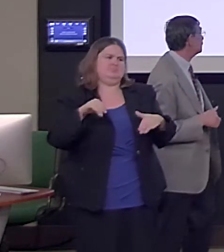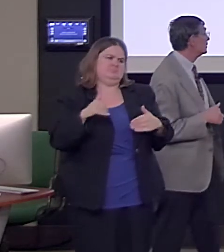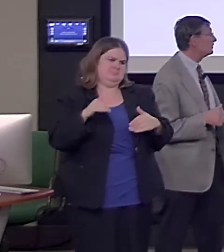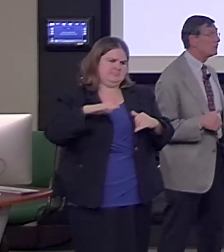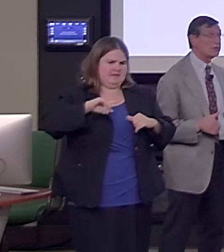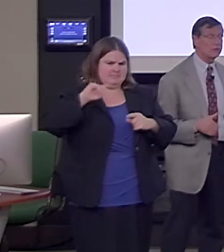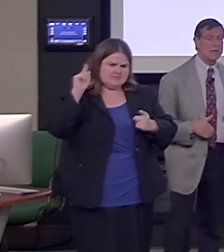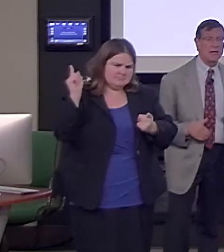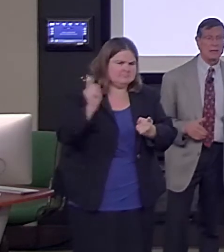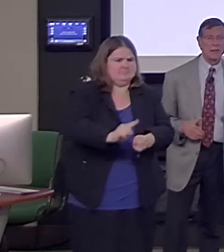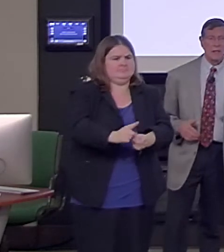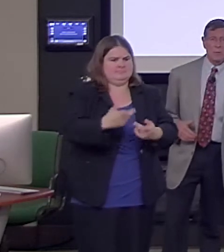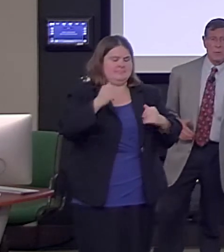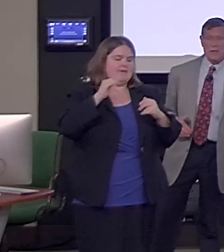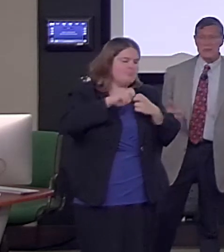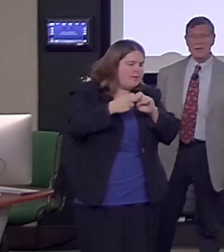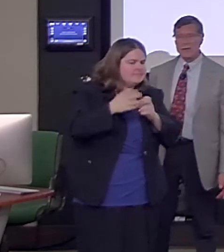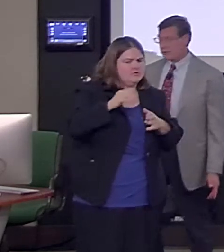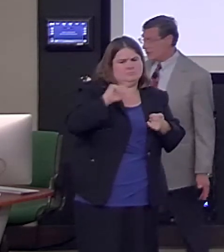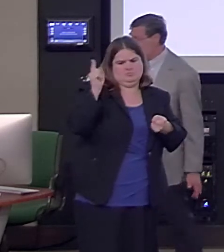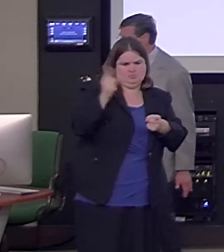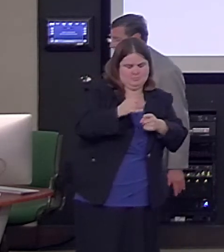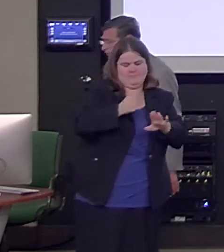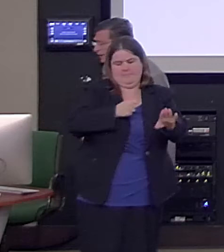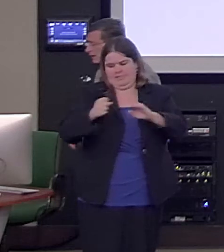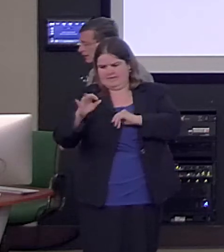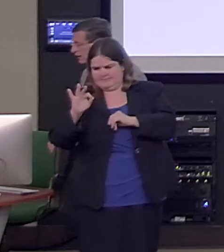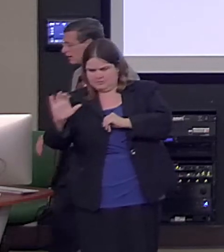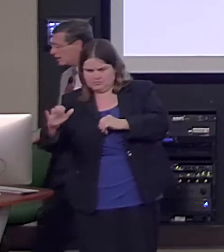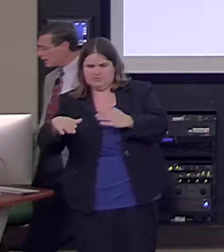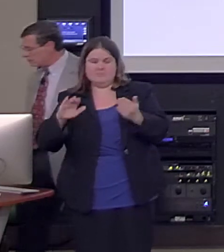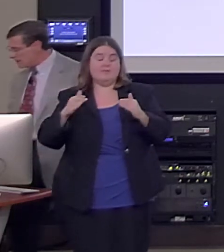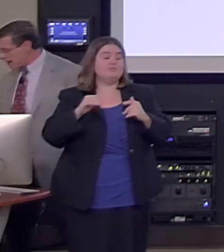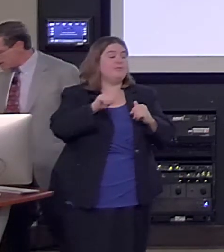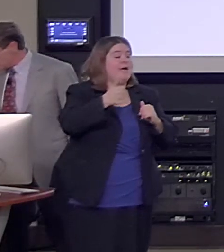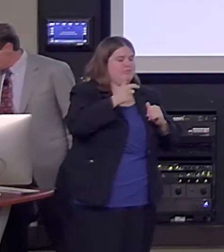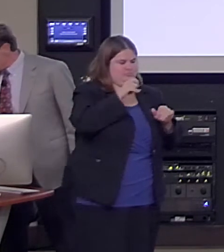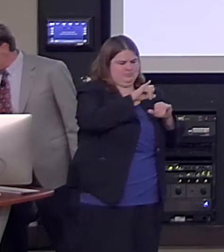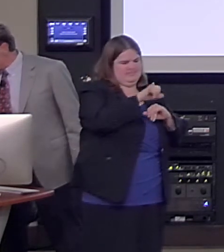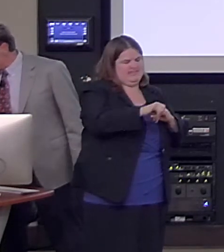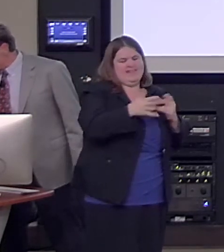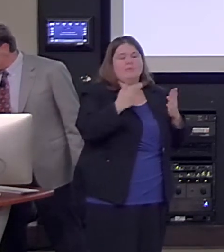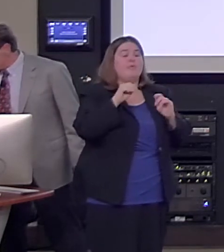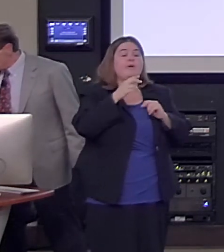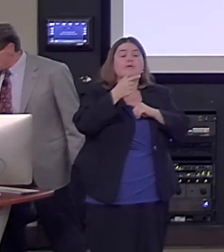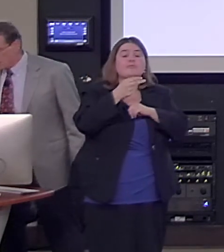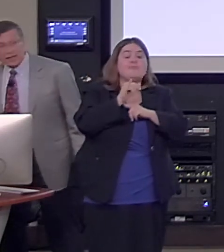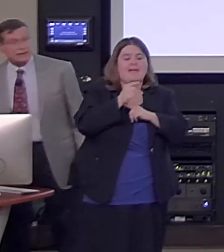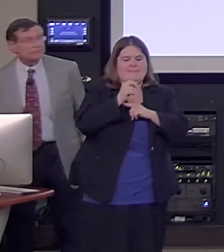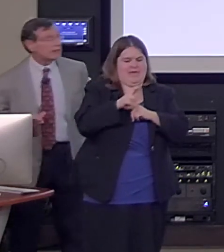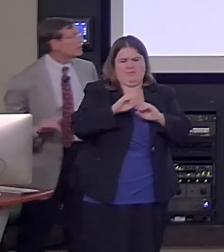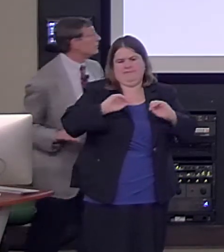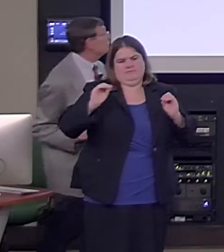into foster care whereas others, particularly gray matter are not. Okay.